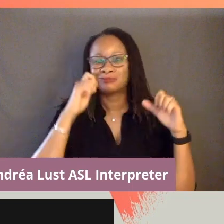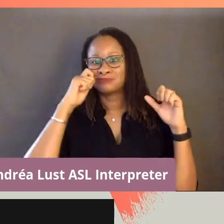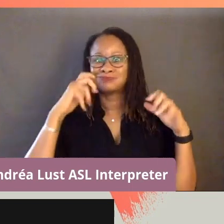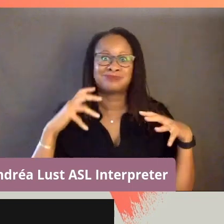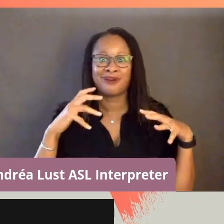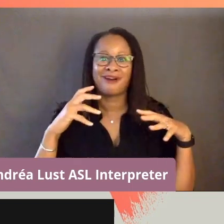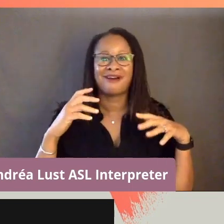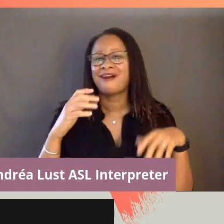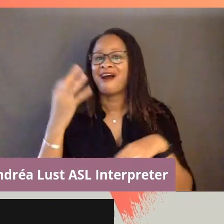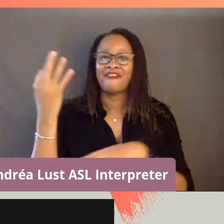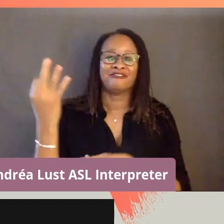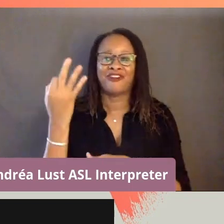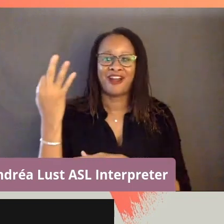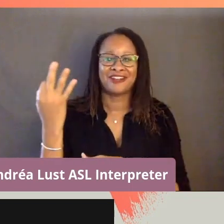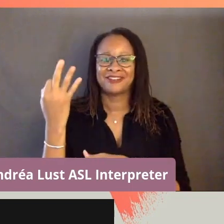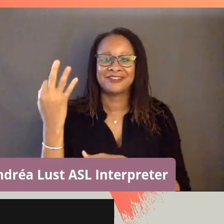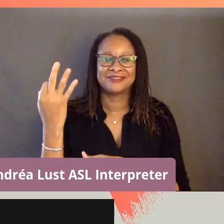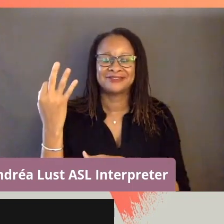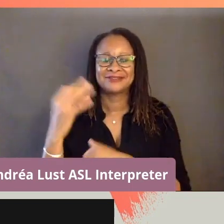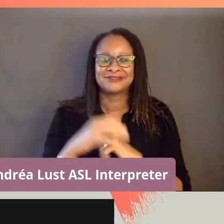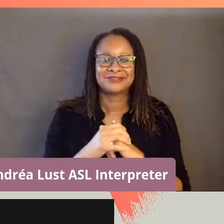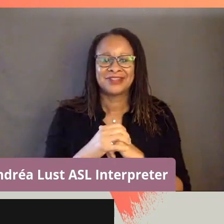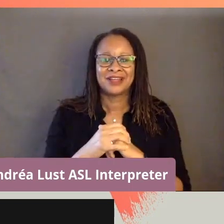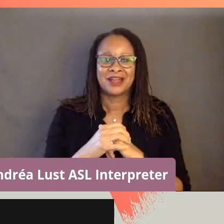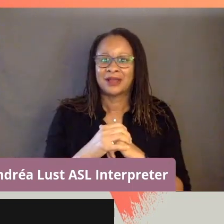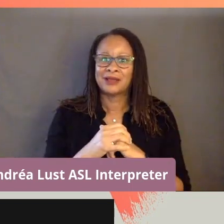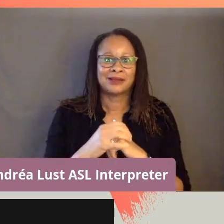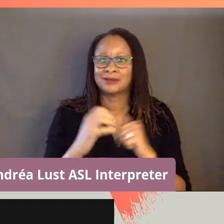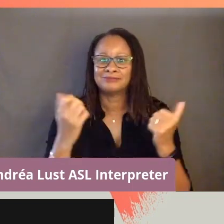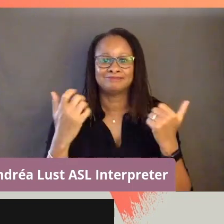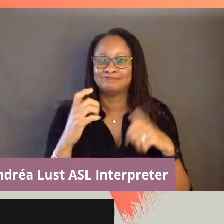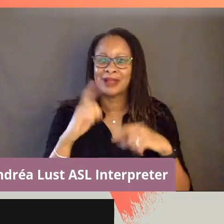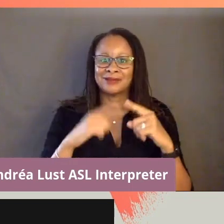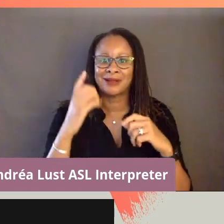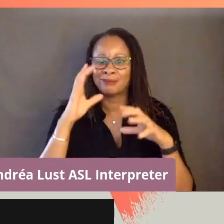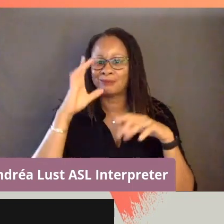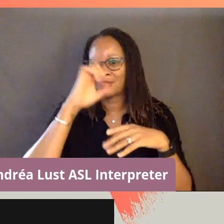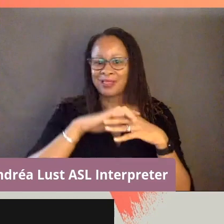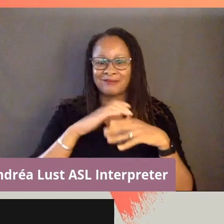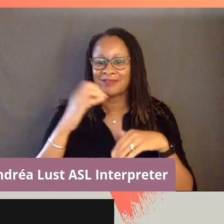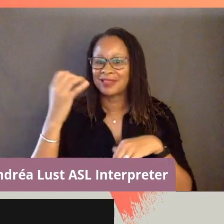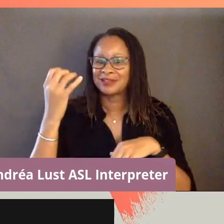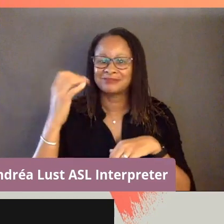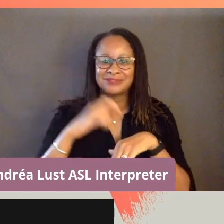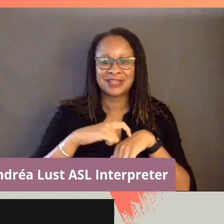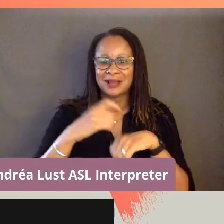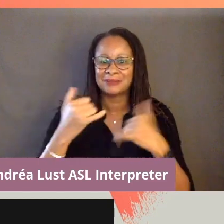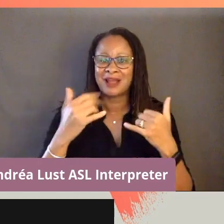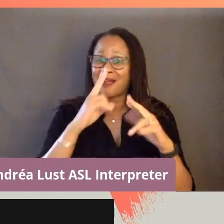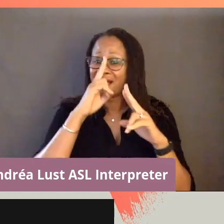in an unfathomable time. And it's an honor to be able to be here at the end